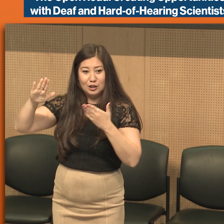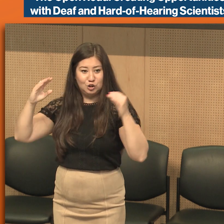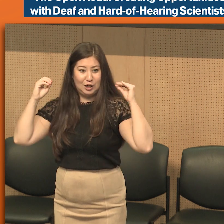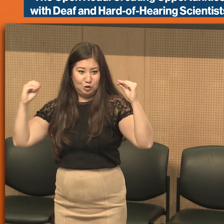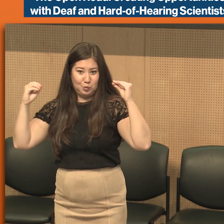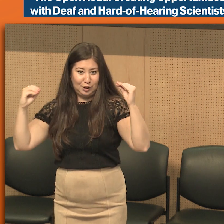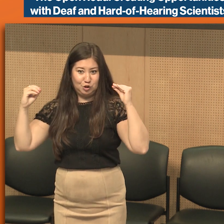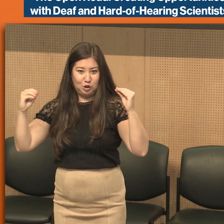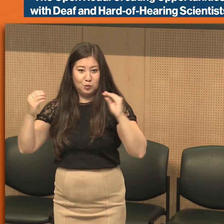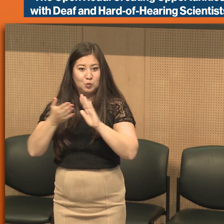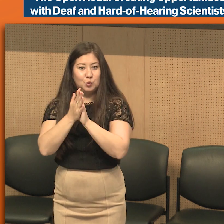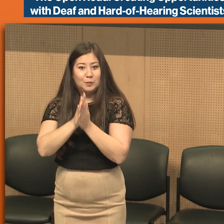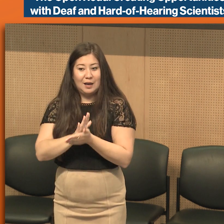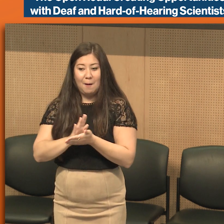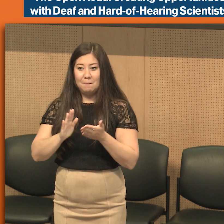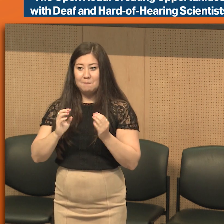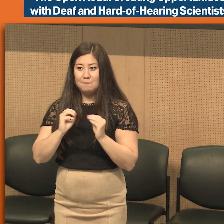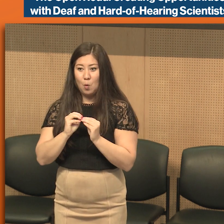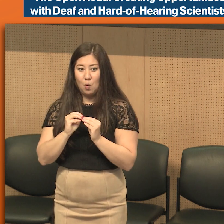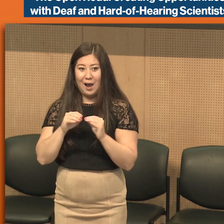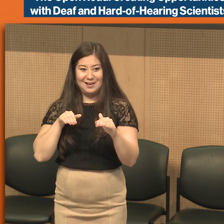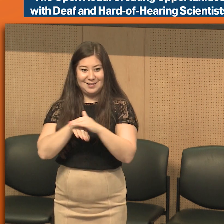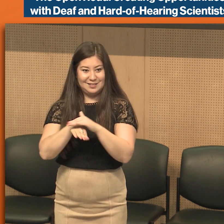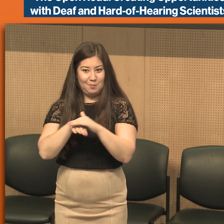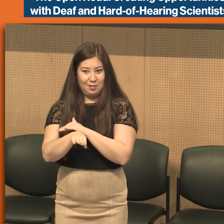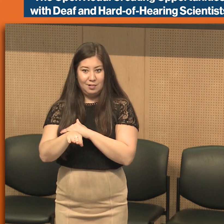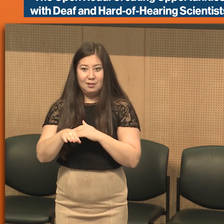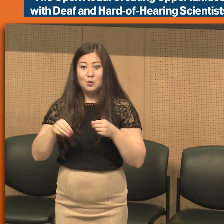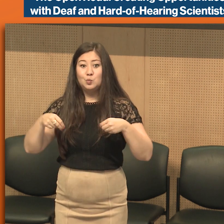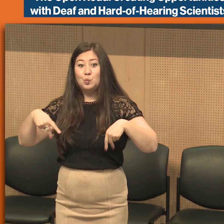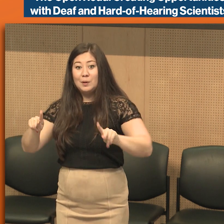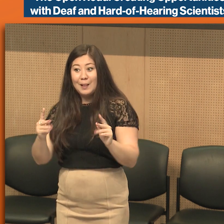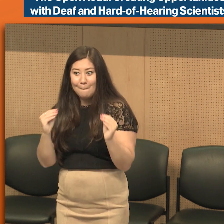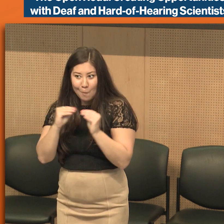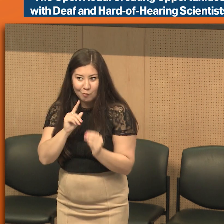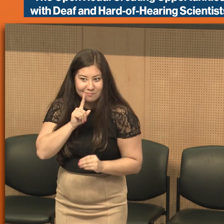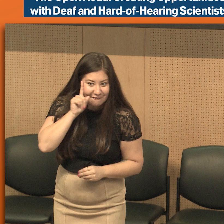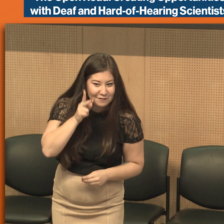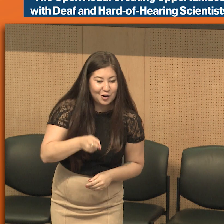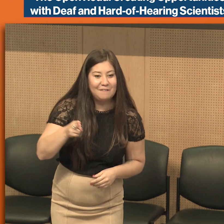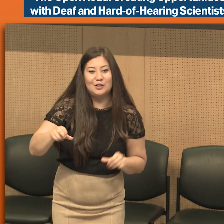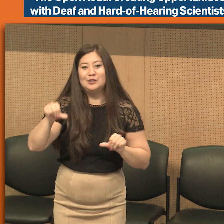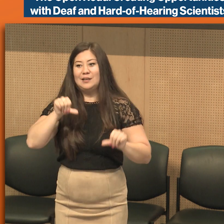My goal is to change K-12 and post-secondary educational experiences